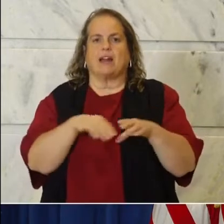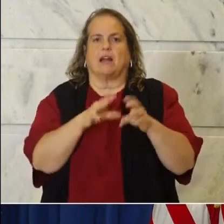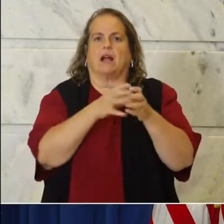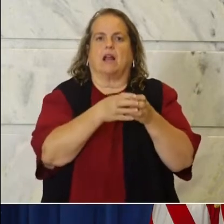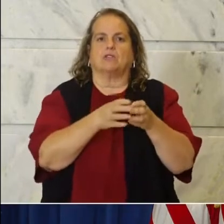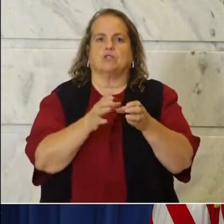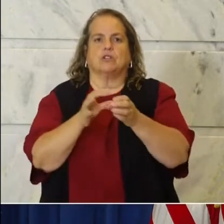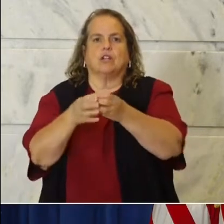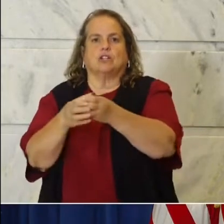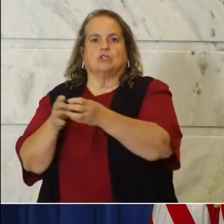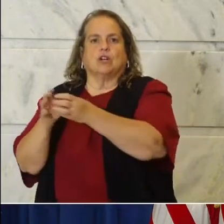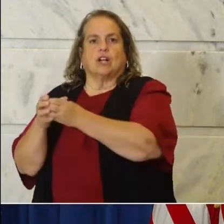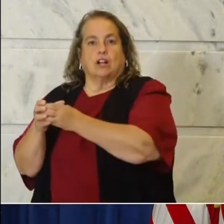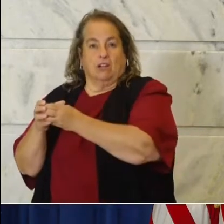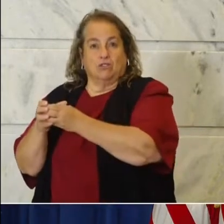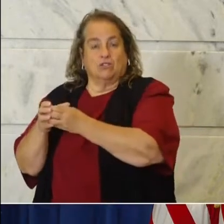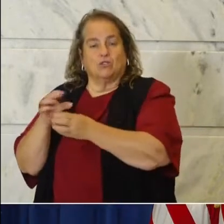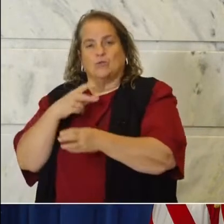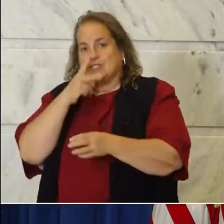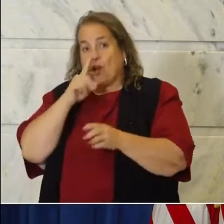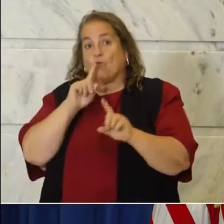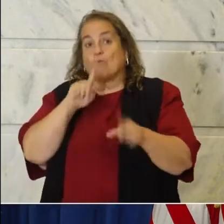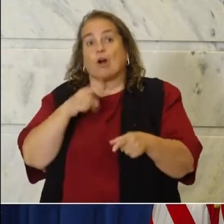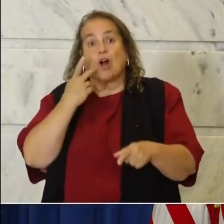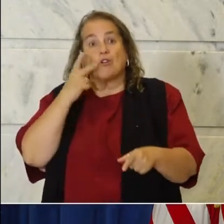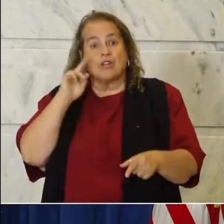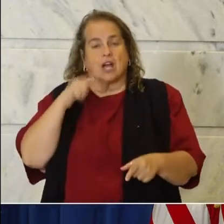a report the other day that they believe that an asymptomatic person